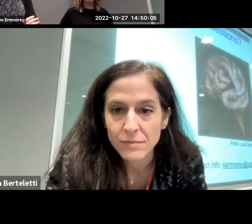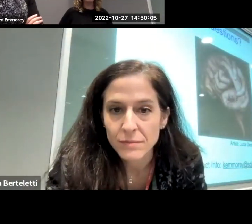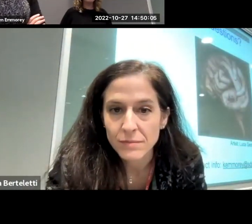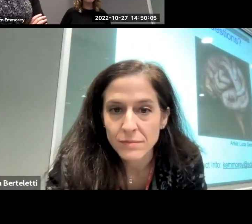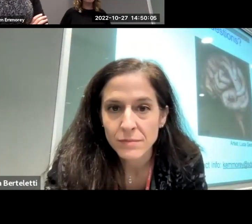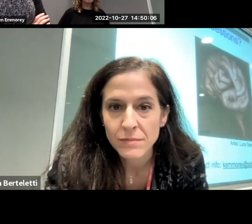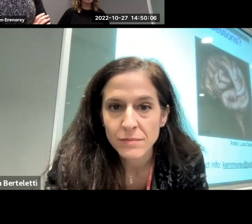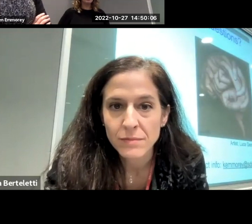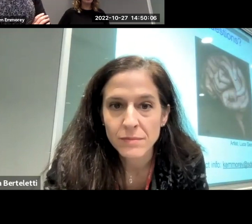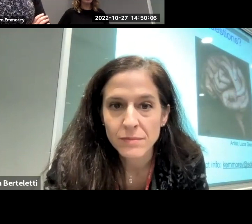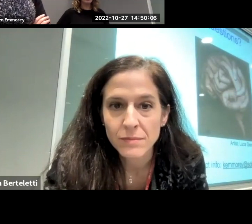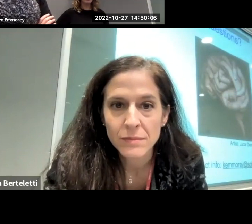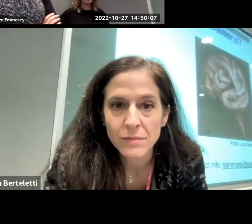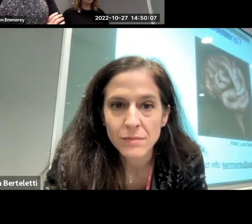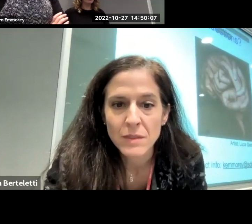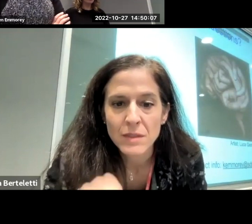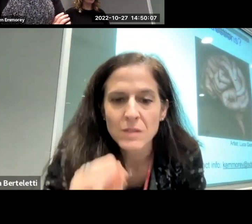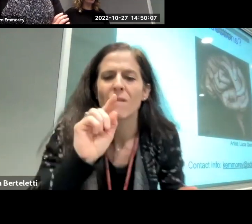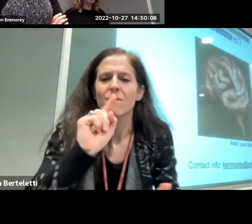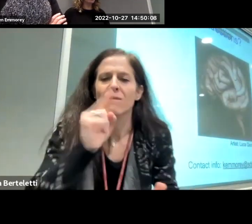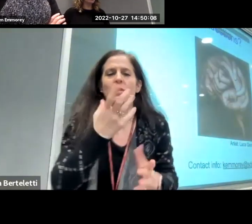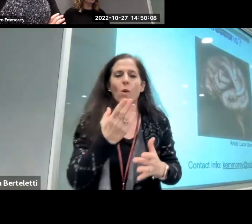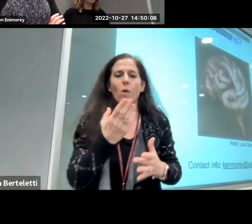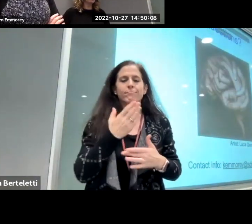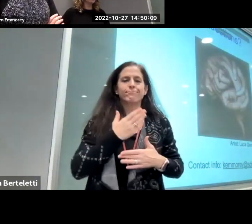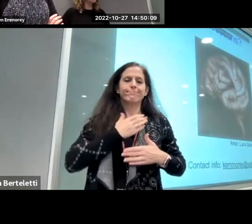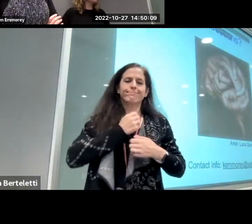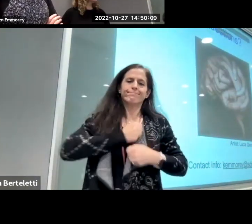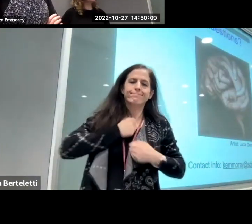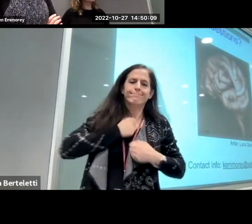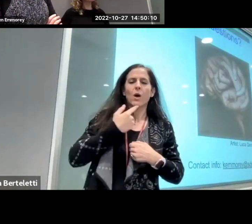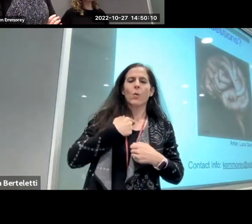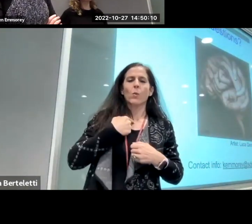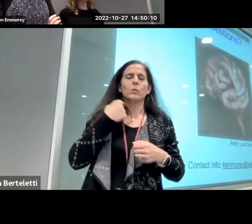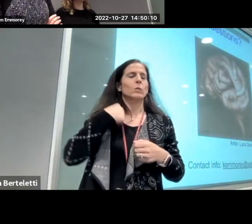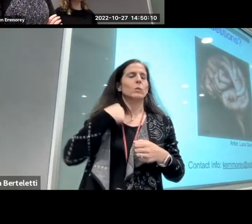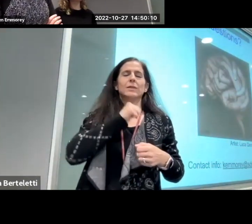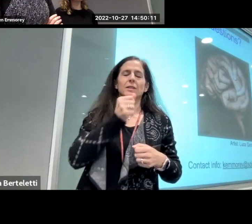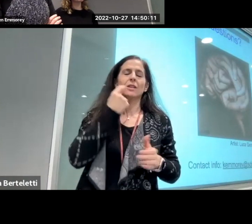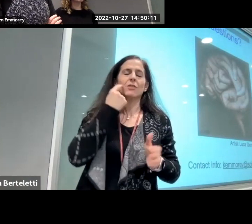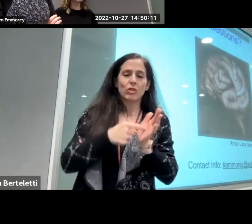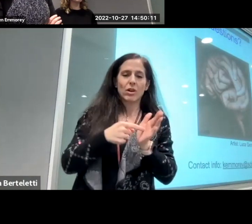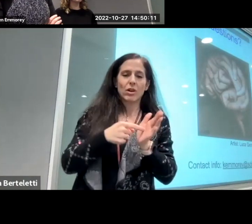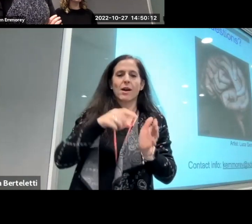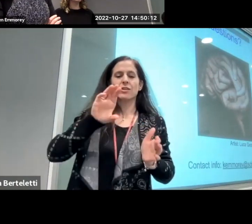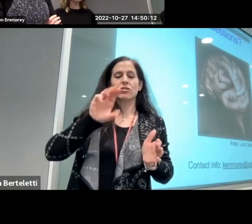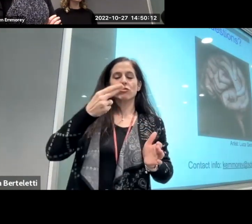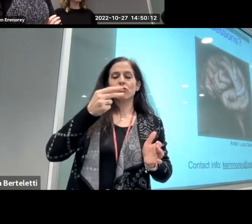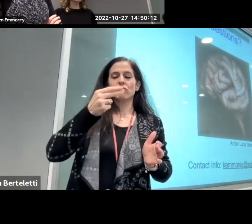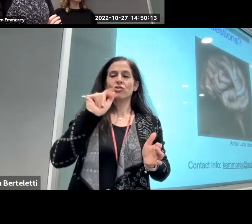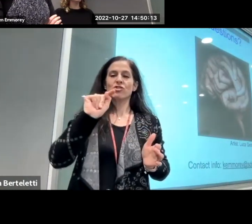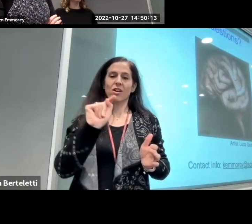We didn't realize the chat feature was disabled early on in the Webinar. So apologies